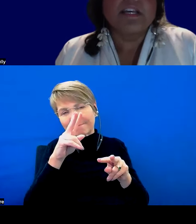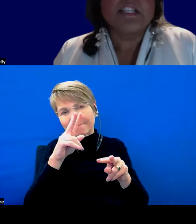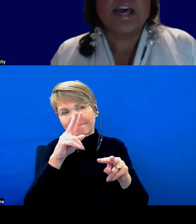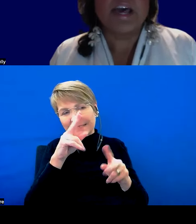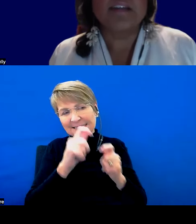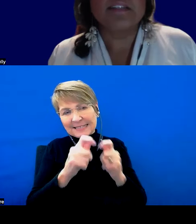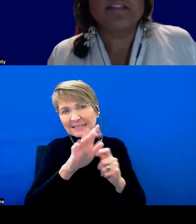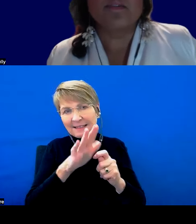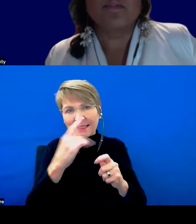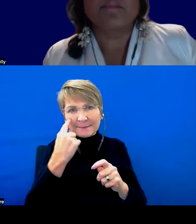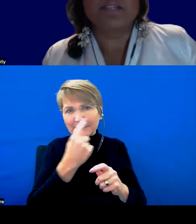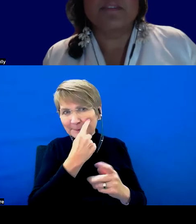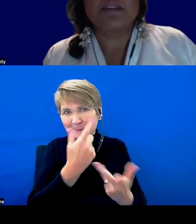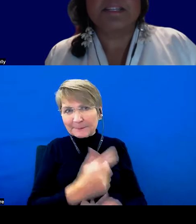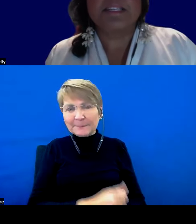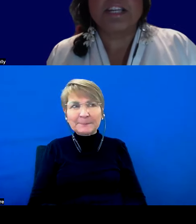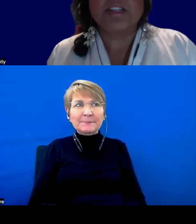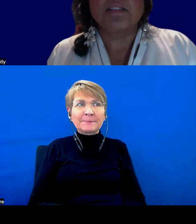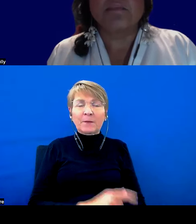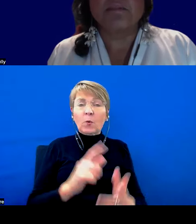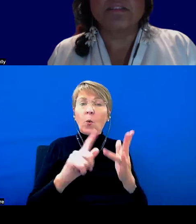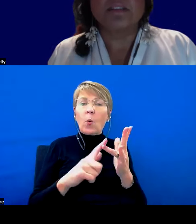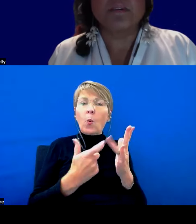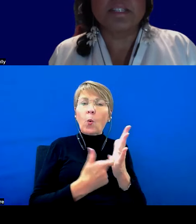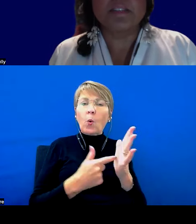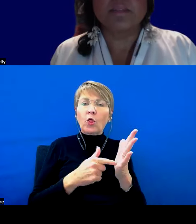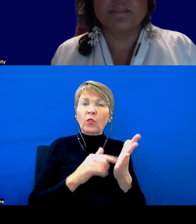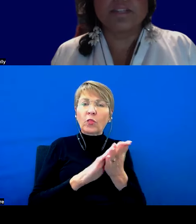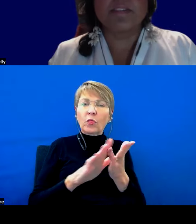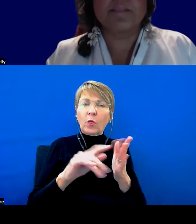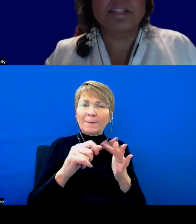So how does orthoptic rehabilitation support, so what does orthoptic